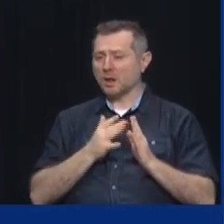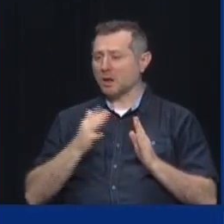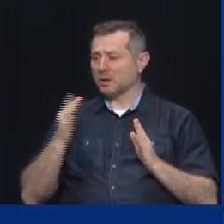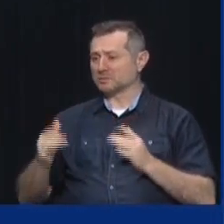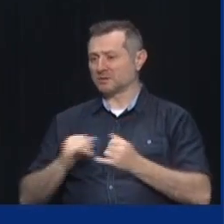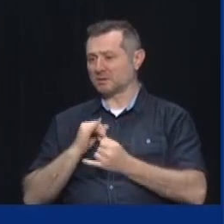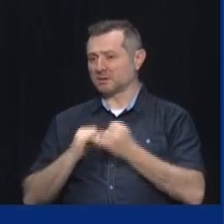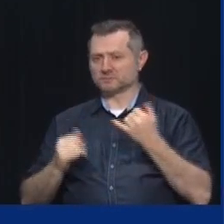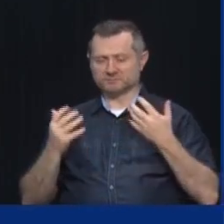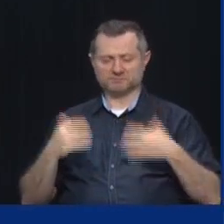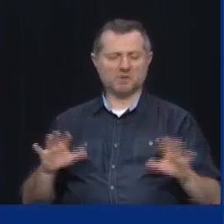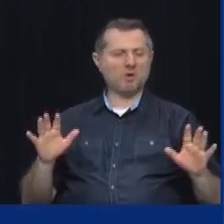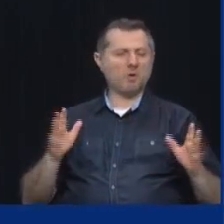THIS LEGISLATIVE SESSION, MORE